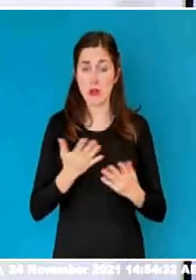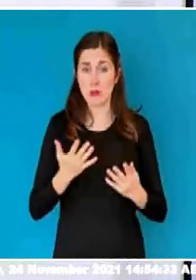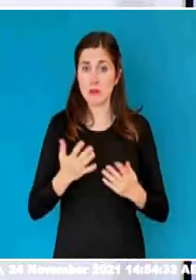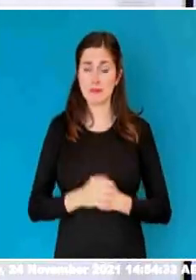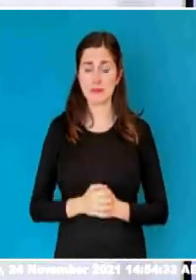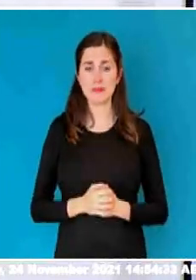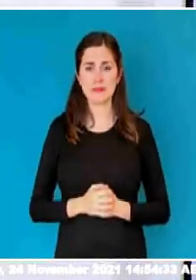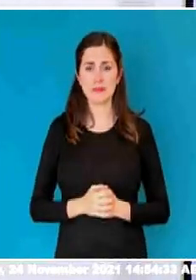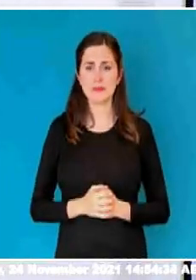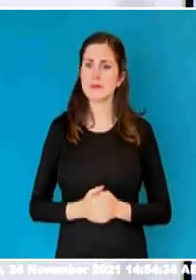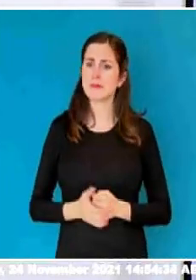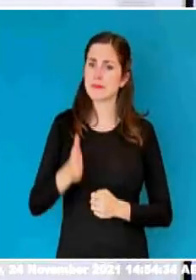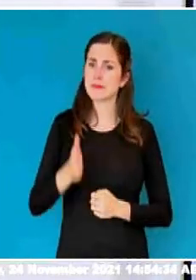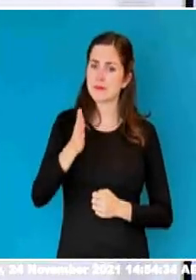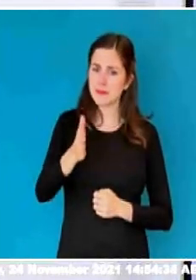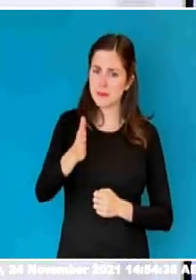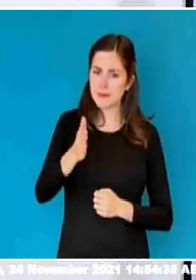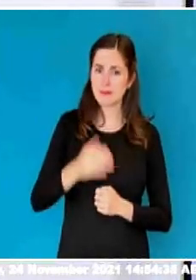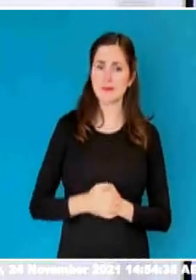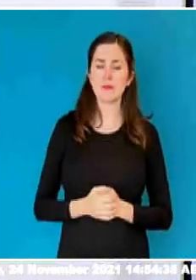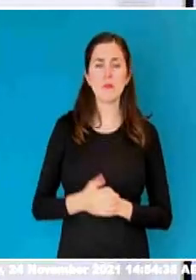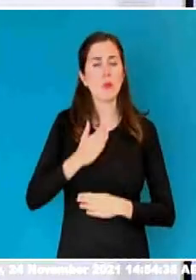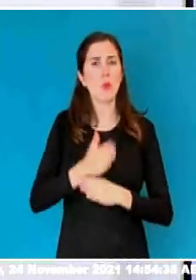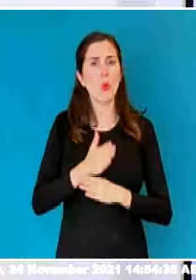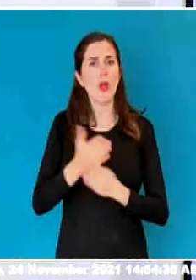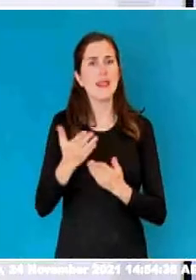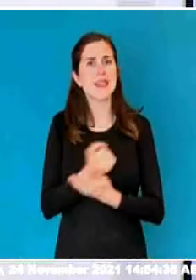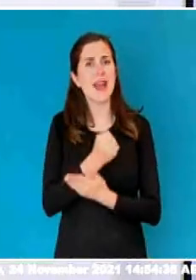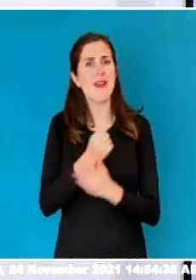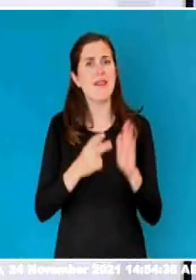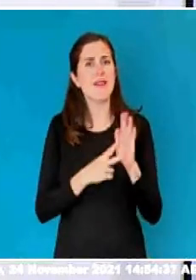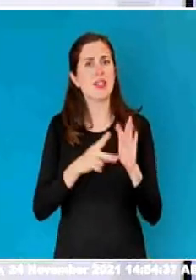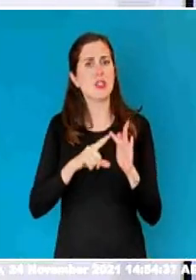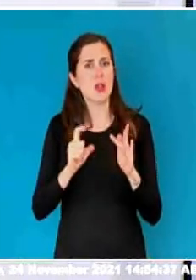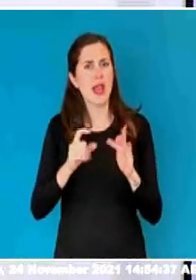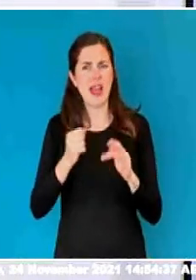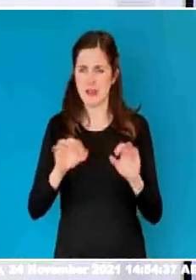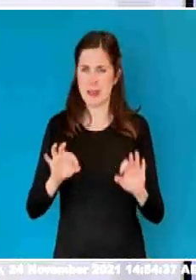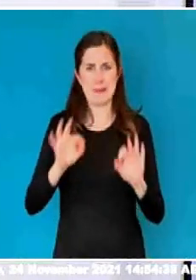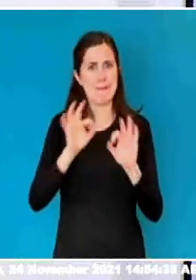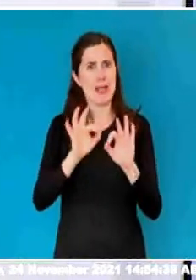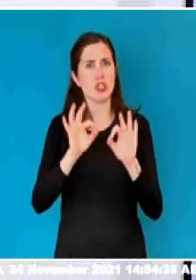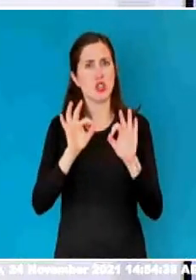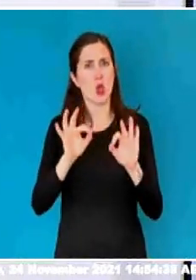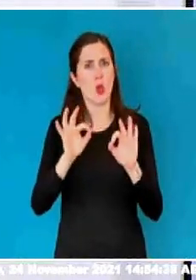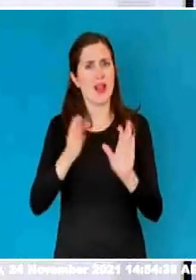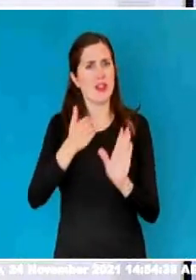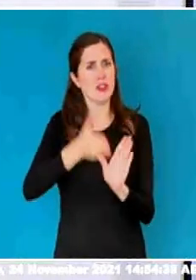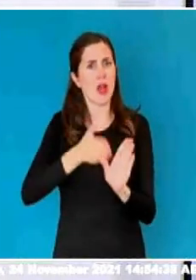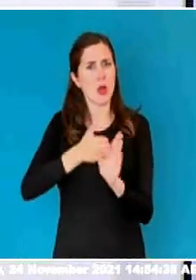Now, Mr Radford, WorkSafe Victoria has a Psychosocial Inspectorate team, and that's